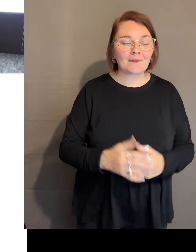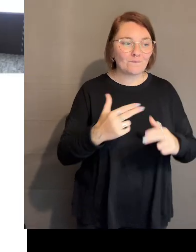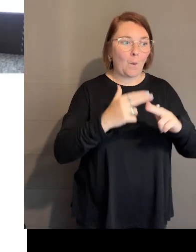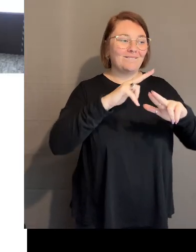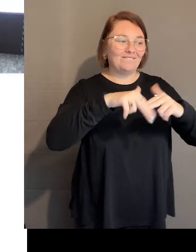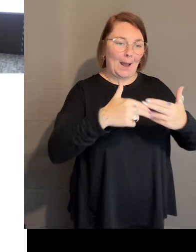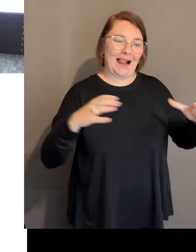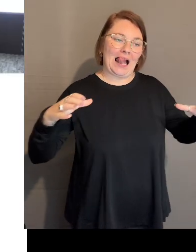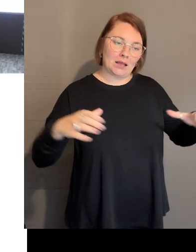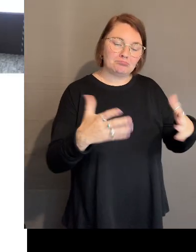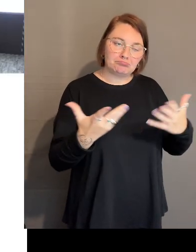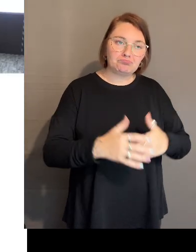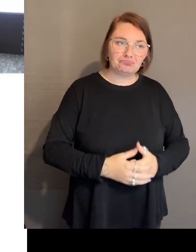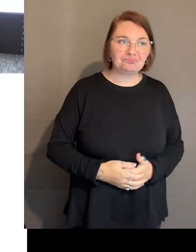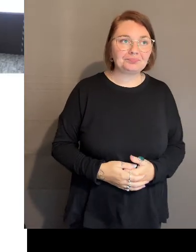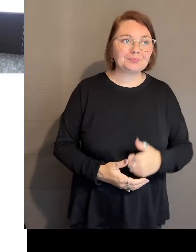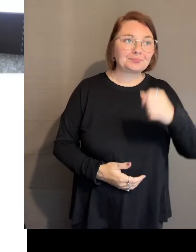Into the family, so to speak.